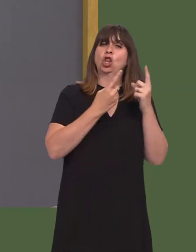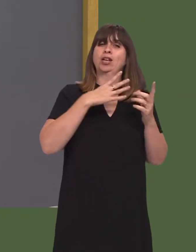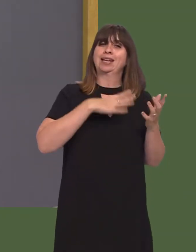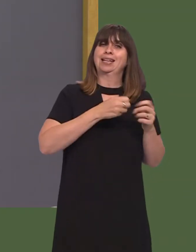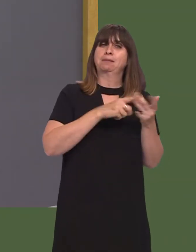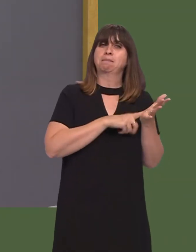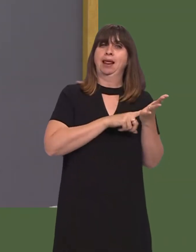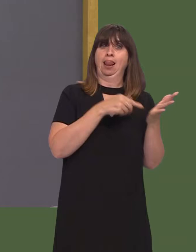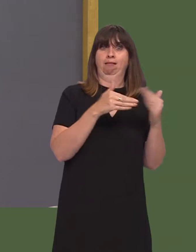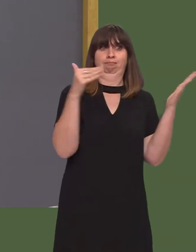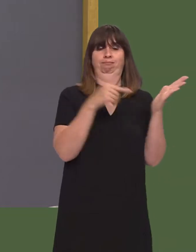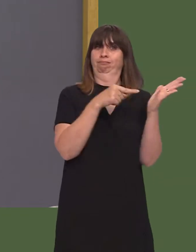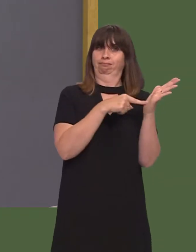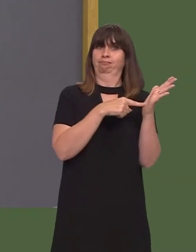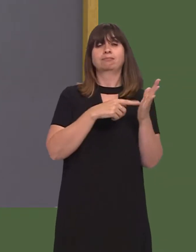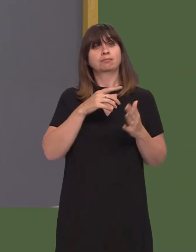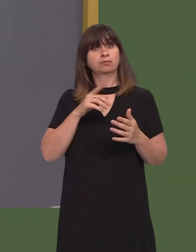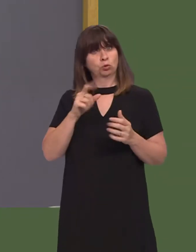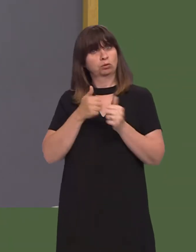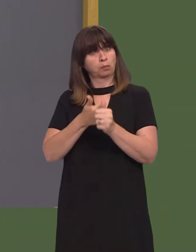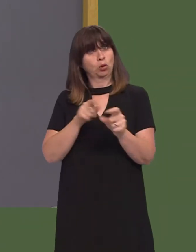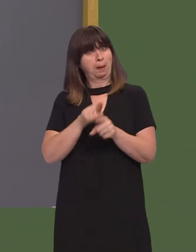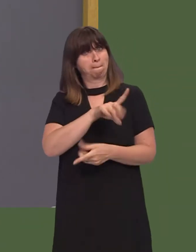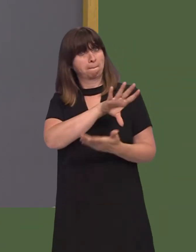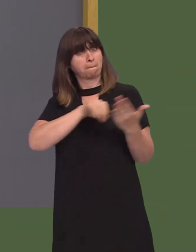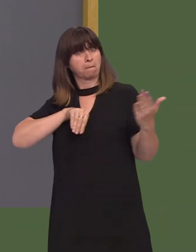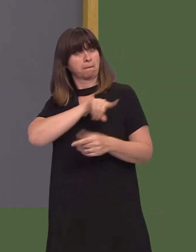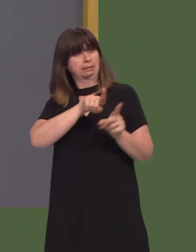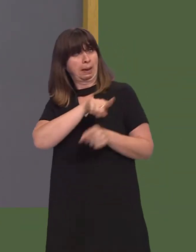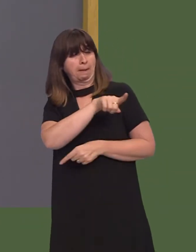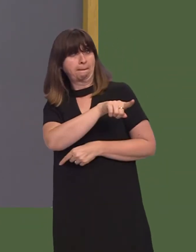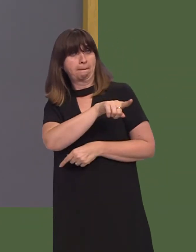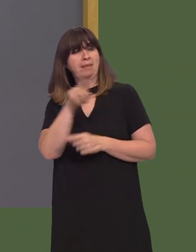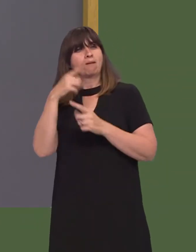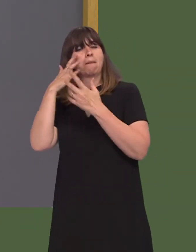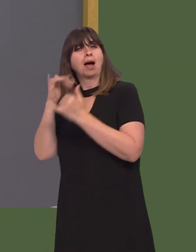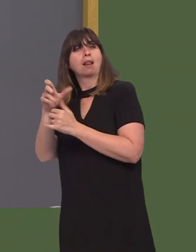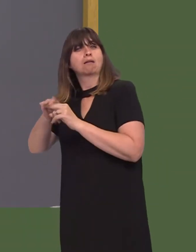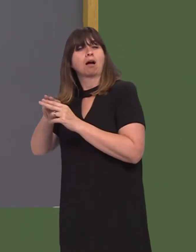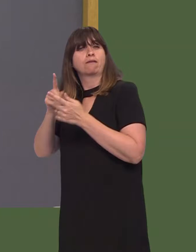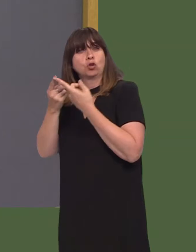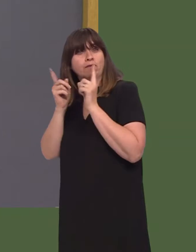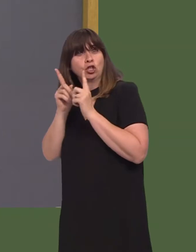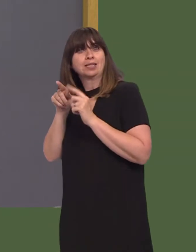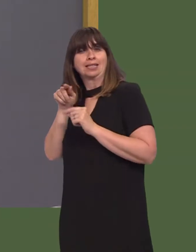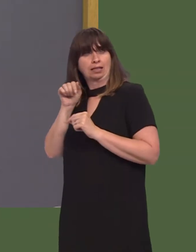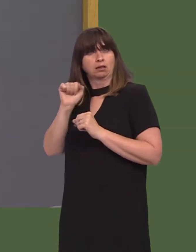needs Bill. Would the First Minister therefore support a model of this kind if the pilot